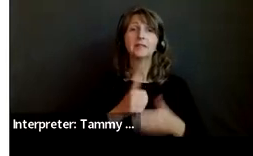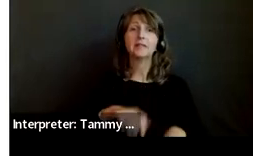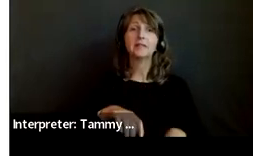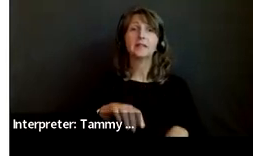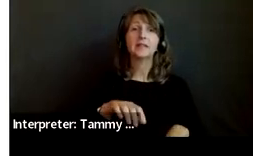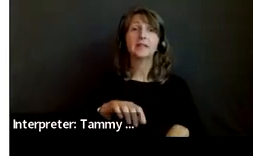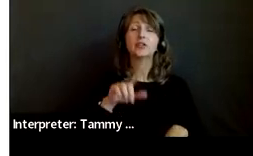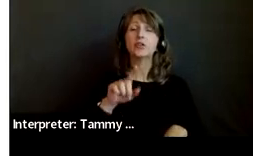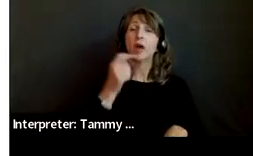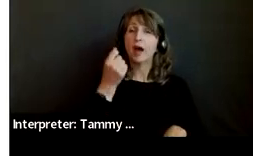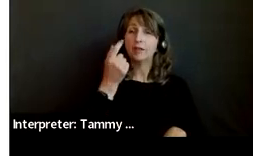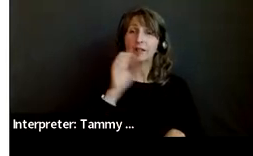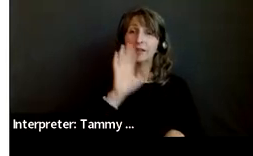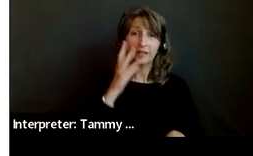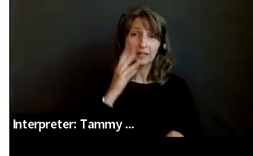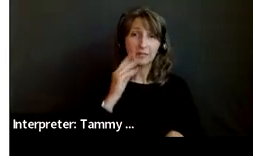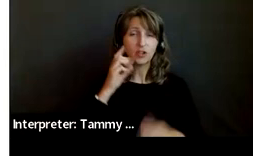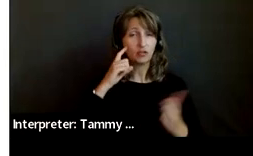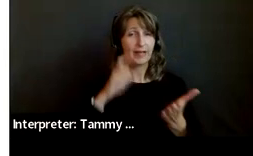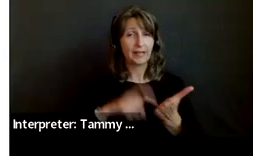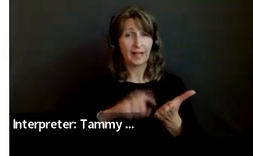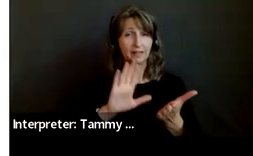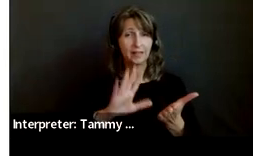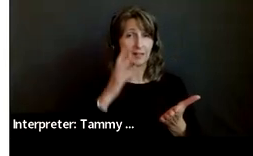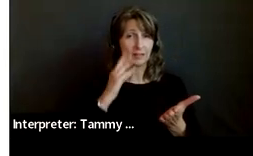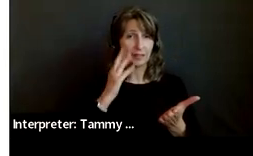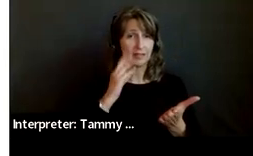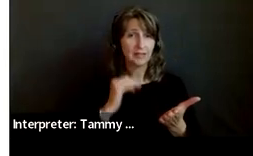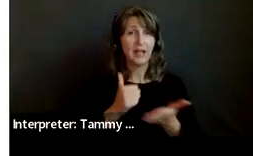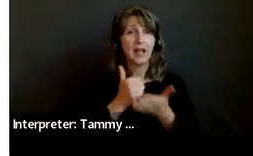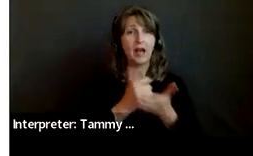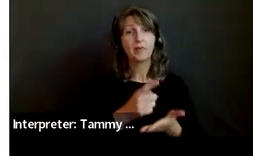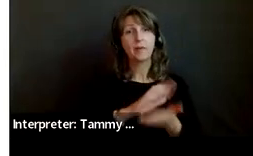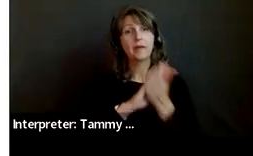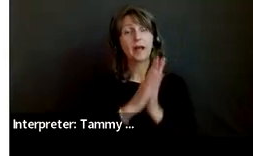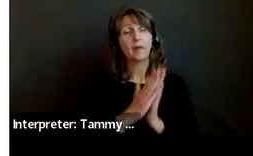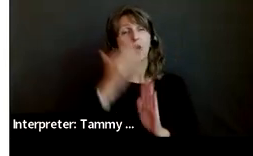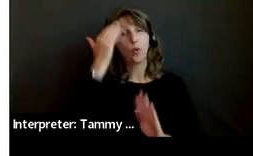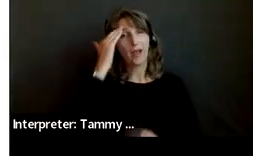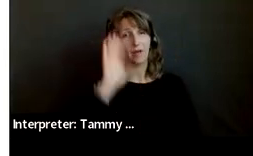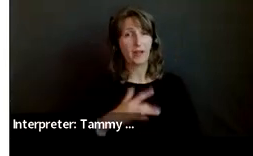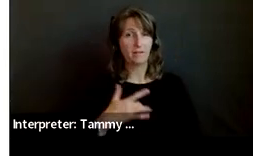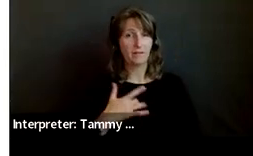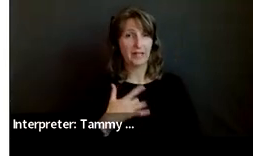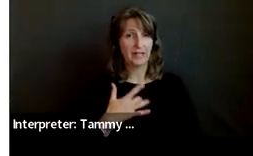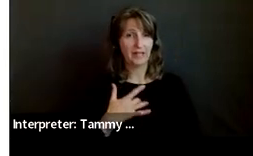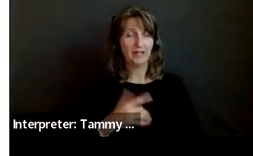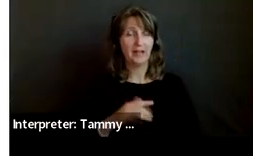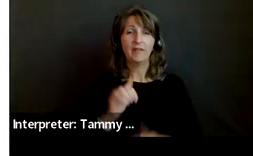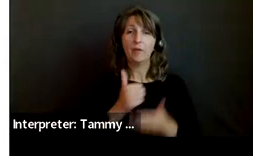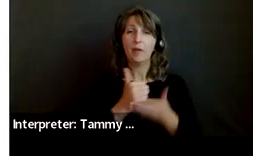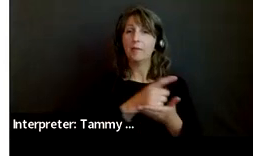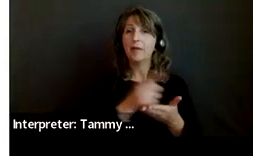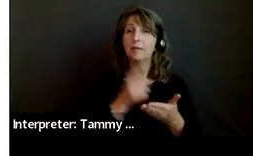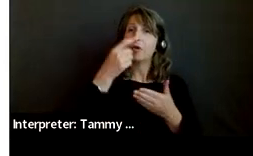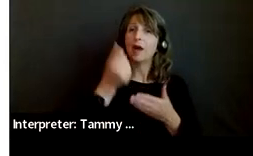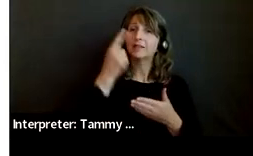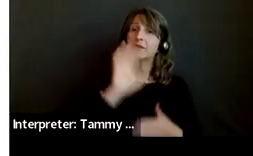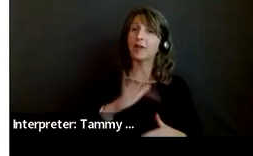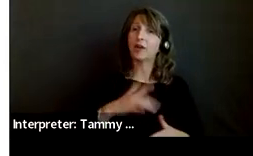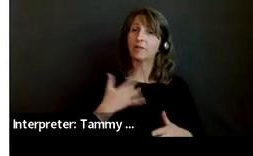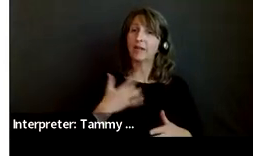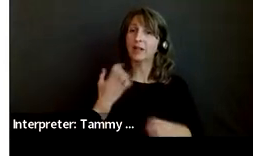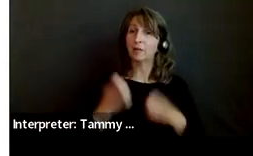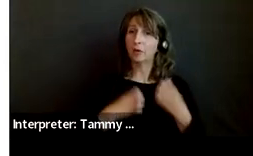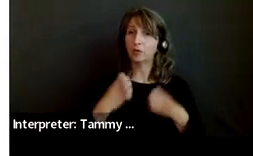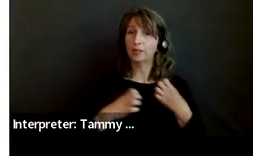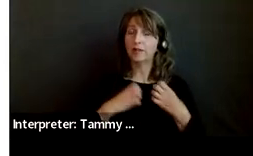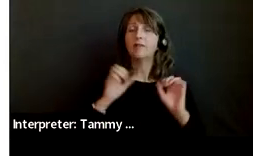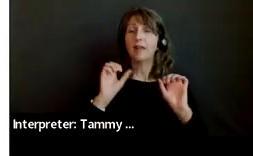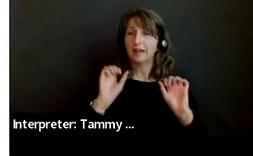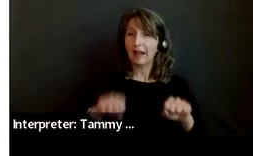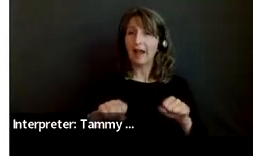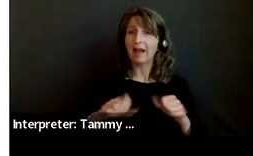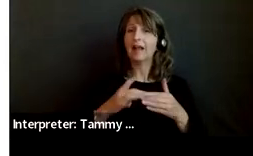By demonstrating positive regard your client is going to trust you and your observations. So this will lead to an understanding of the emotions that are being felt, which can lead to positive coping.